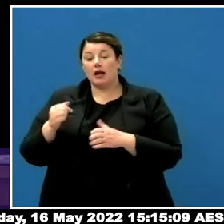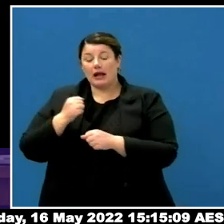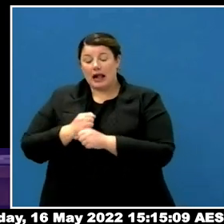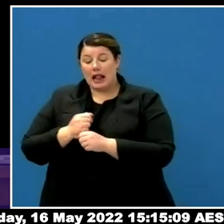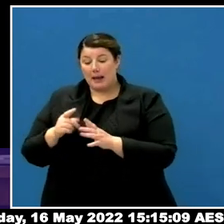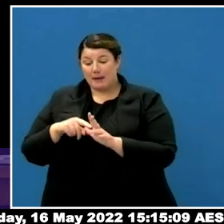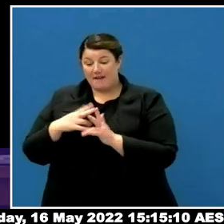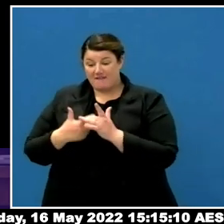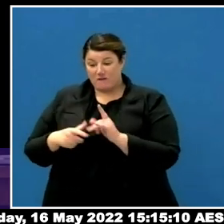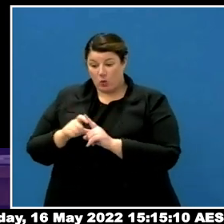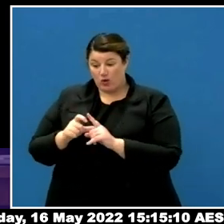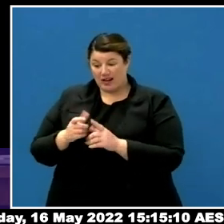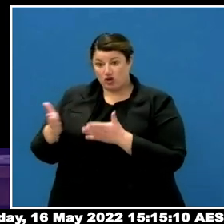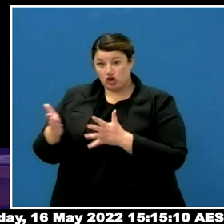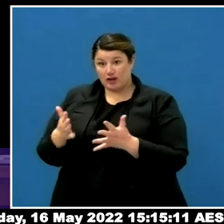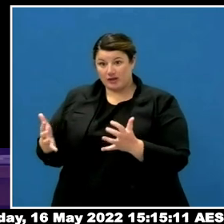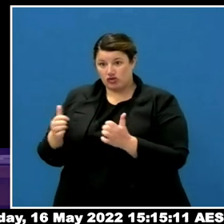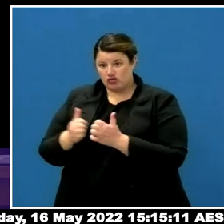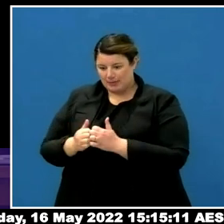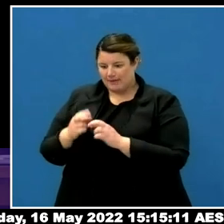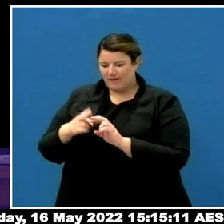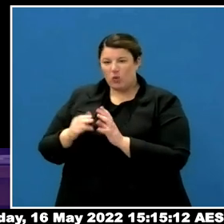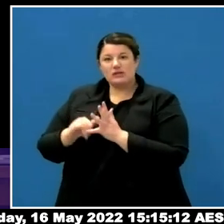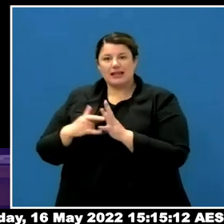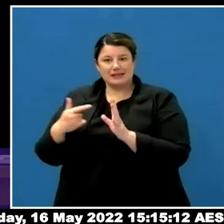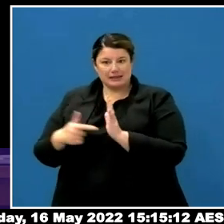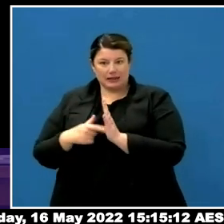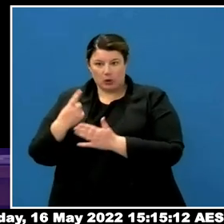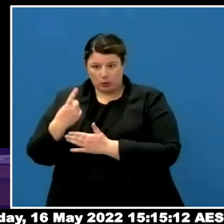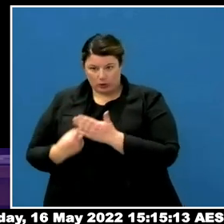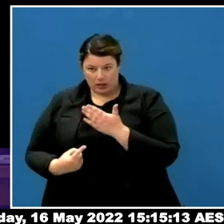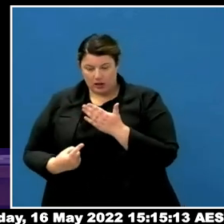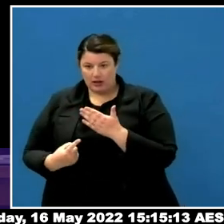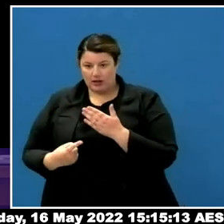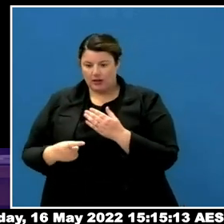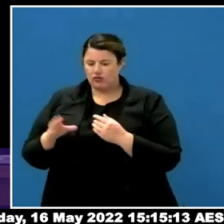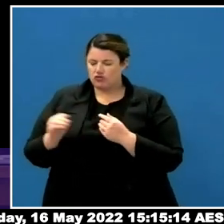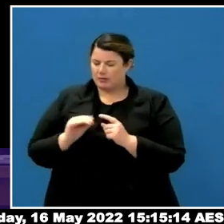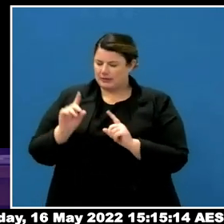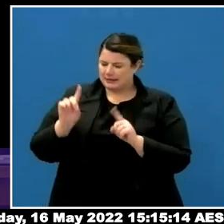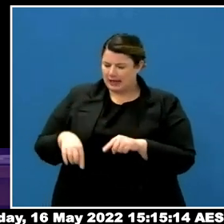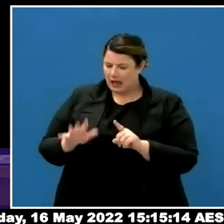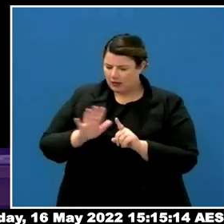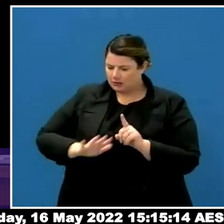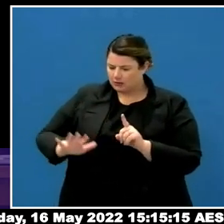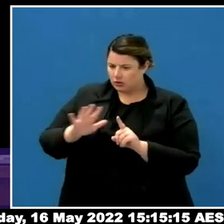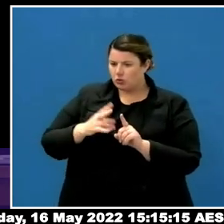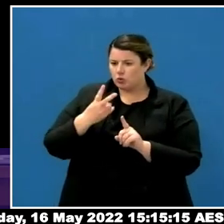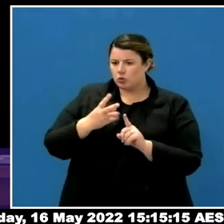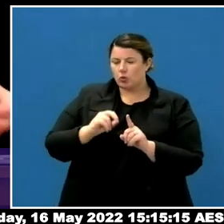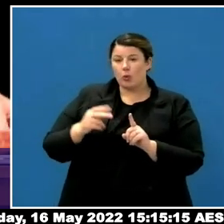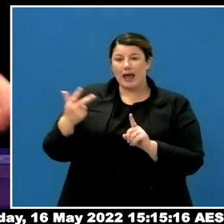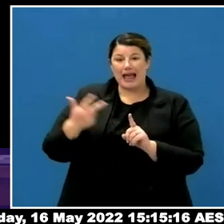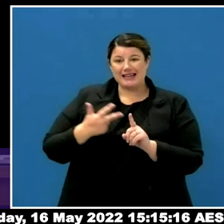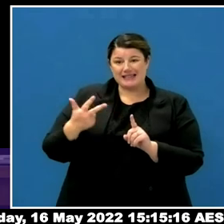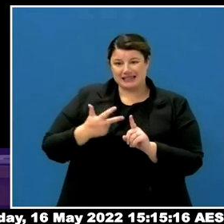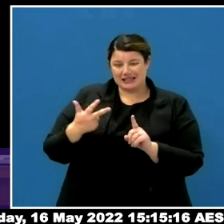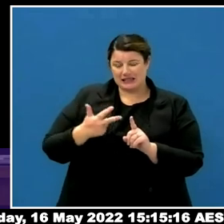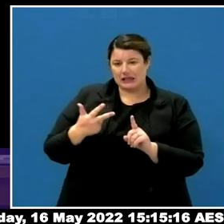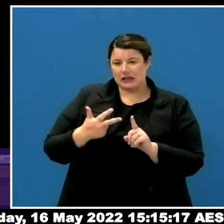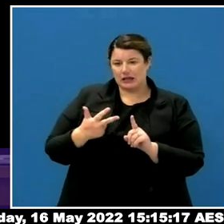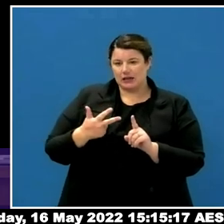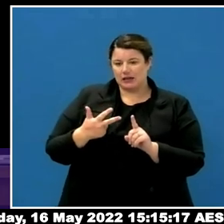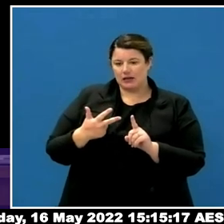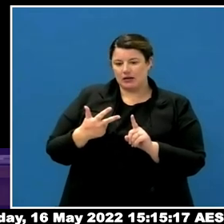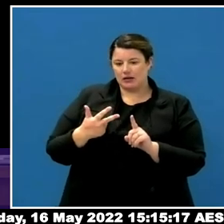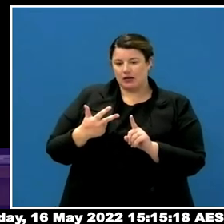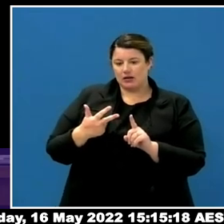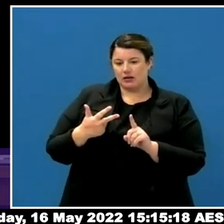Yes. MR FOGARTY: And as I said, it was from late 2018 that he engaged services of